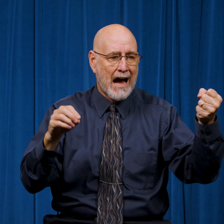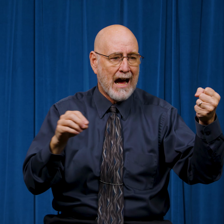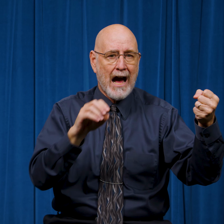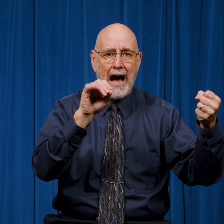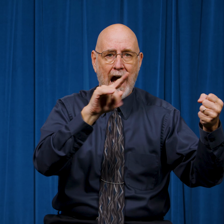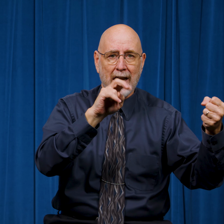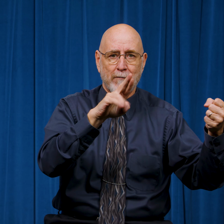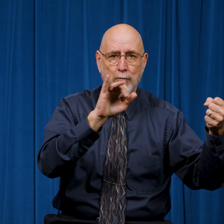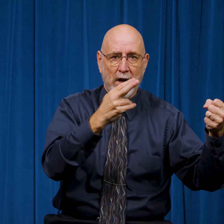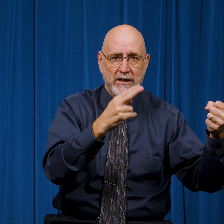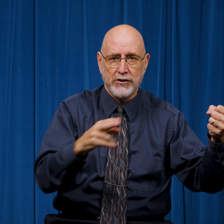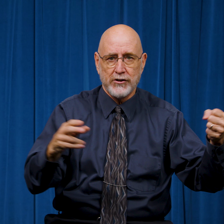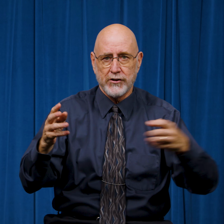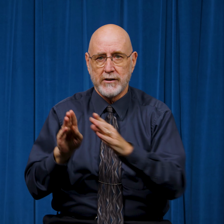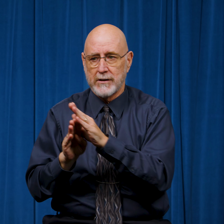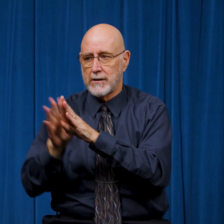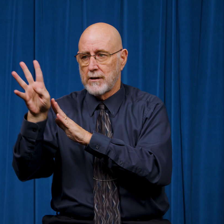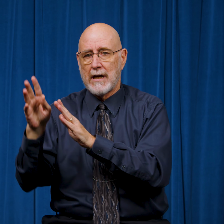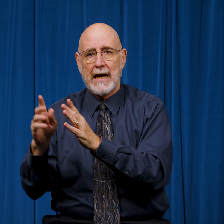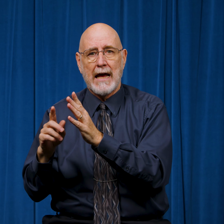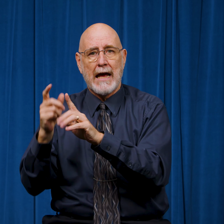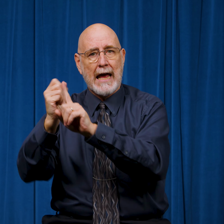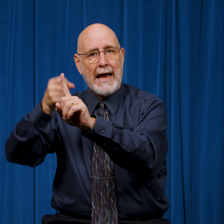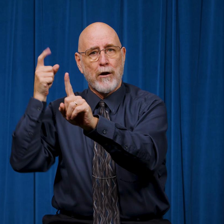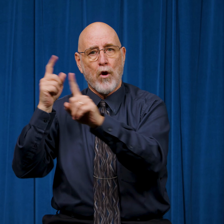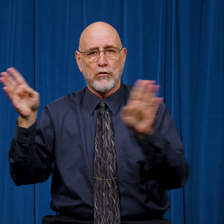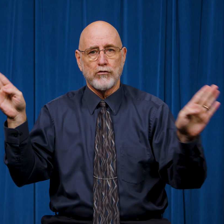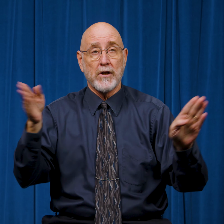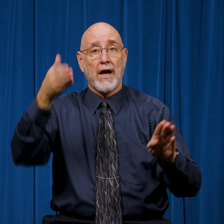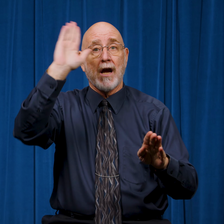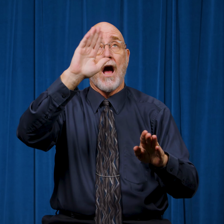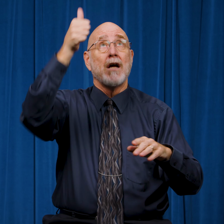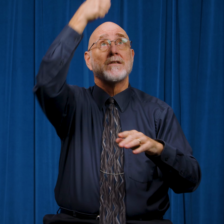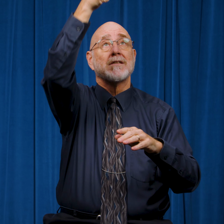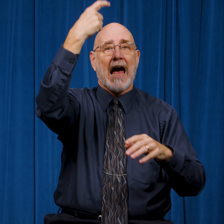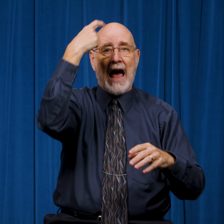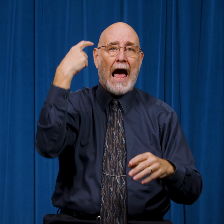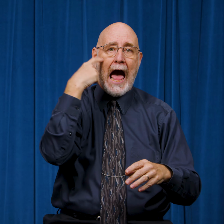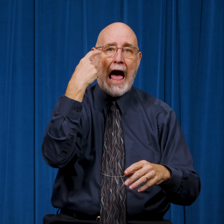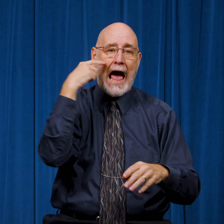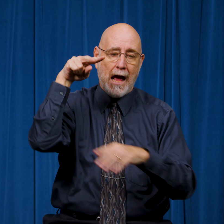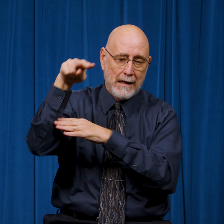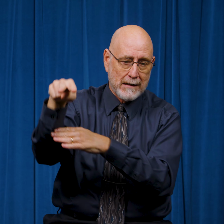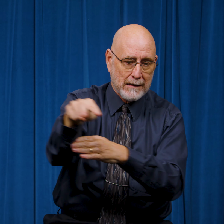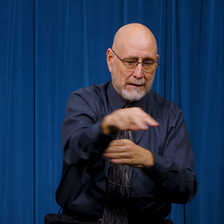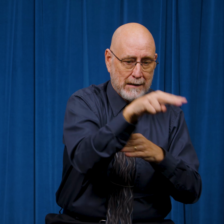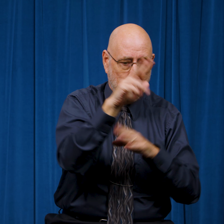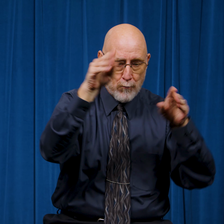and at the top is the Providential Eye of God and the phrase, "Annuit Coeptis,"